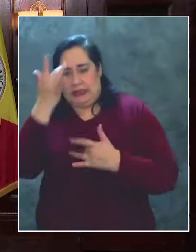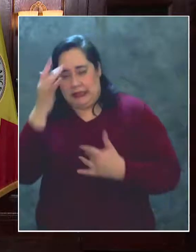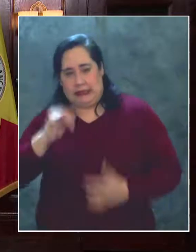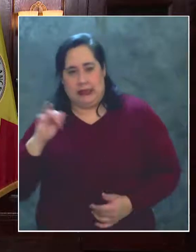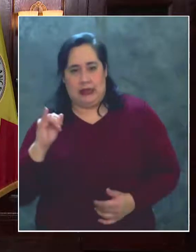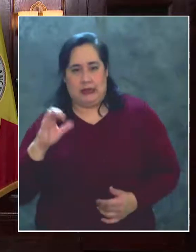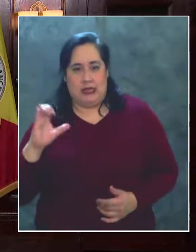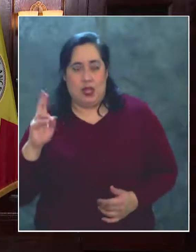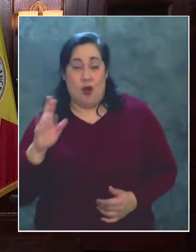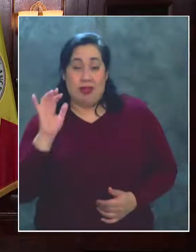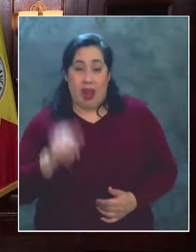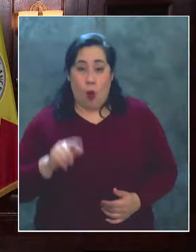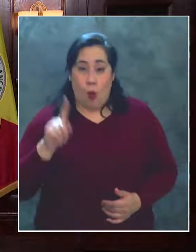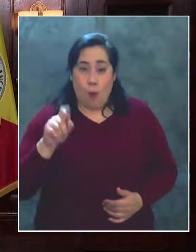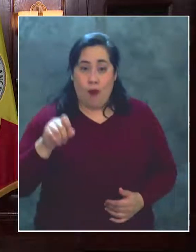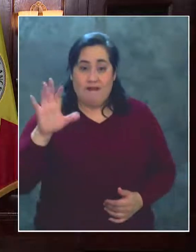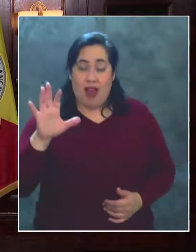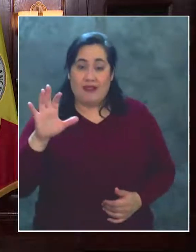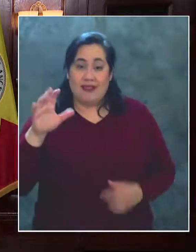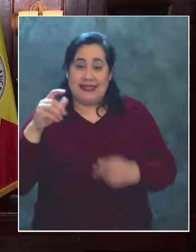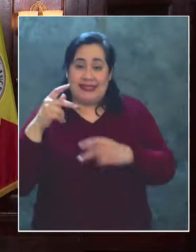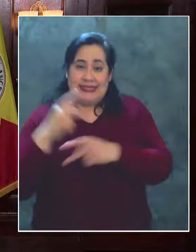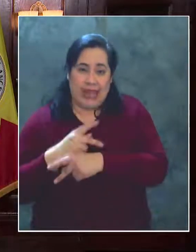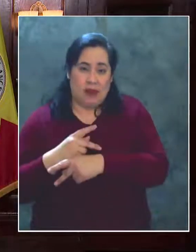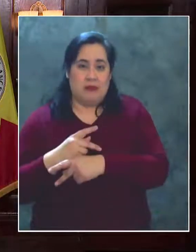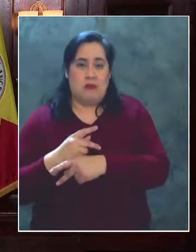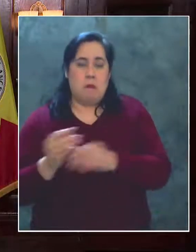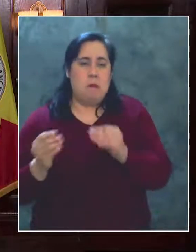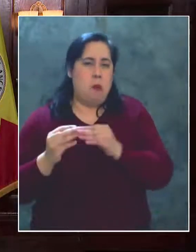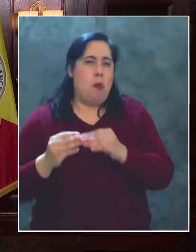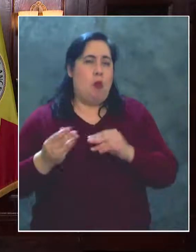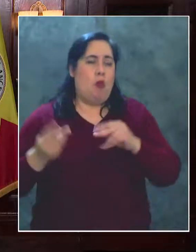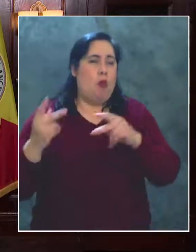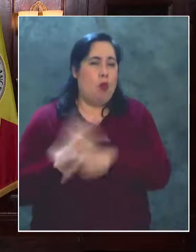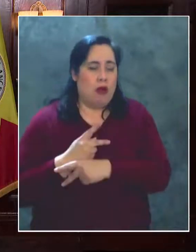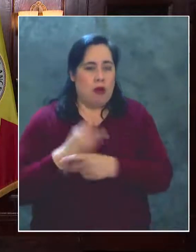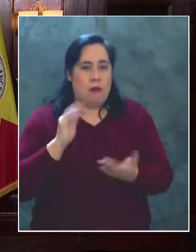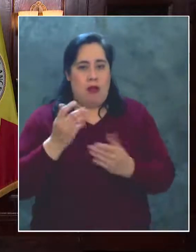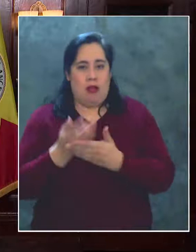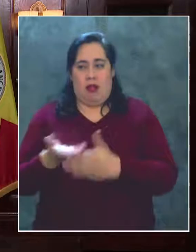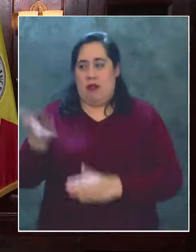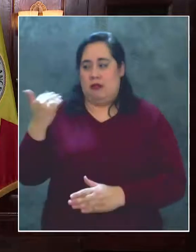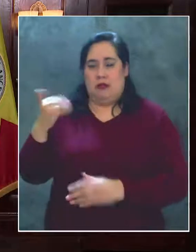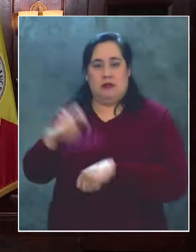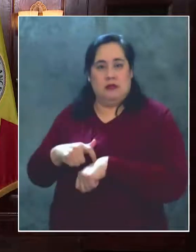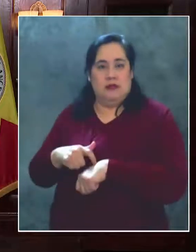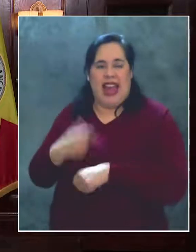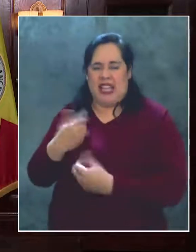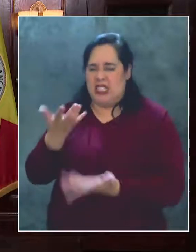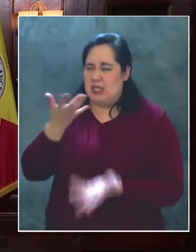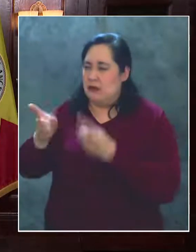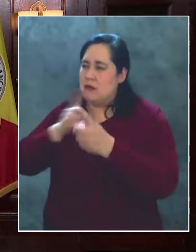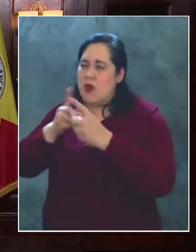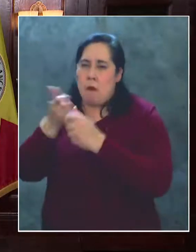1677 PATIENTS ARE SEVERELY SICK IN INTENSIVE CARE. AND I SPOKE TO EXECUTIVES AT A NUMBER OF HOSPITALS TODAY.